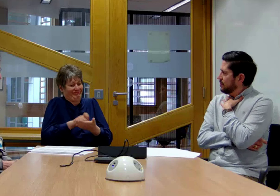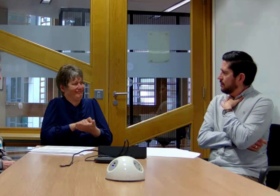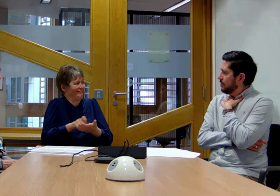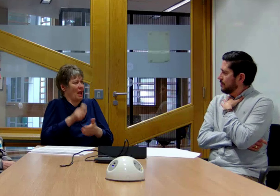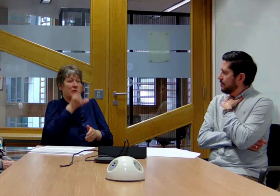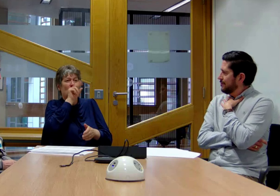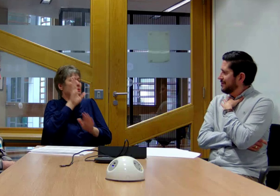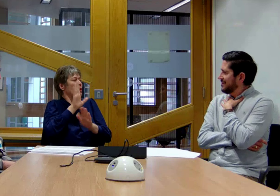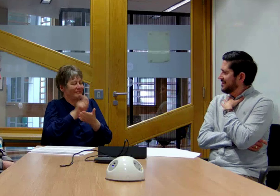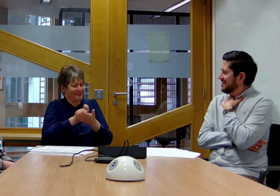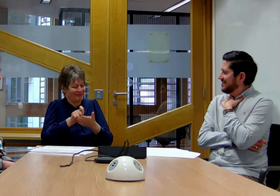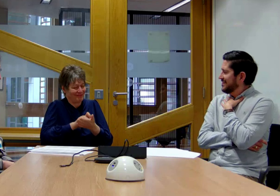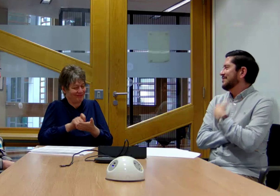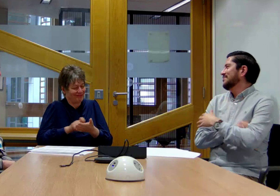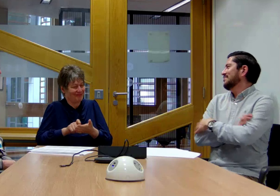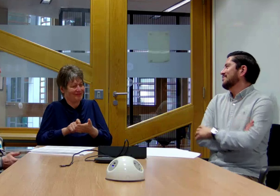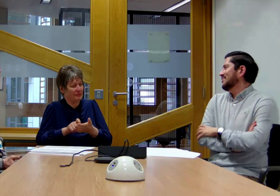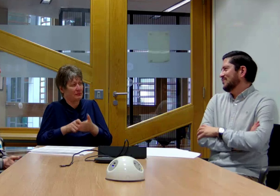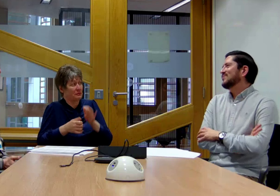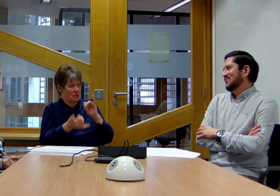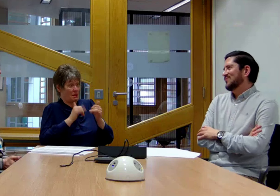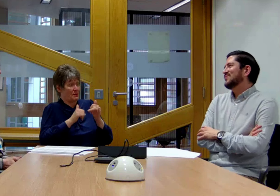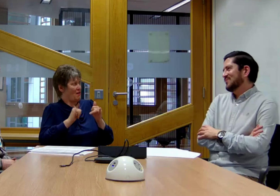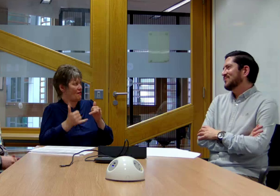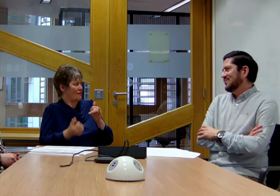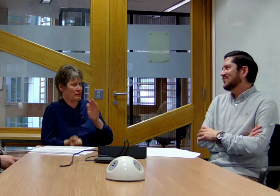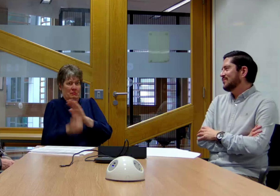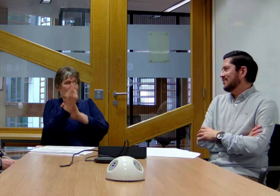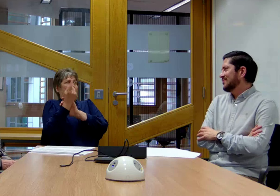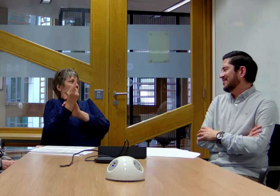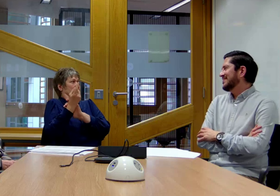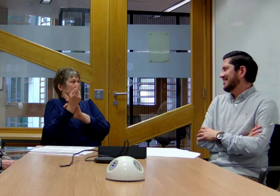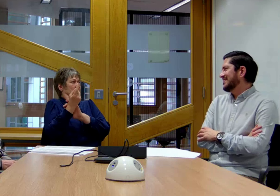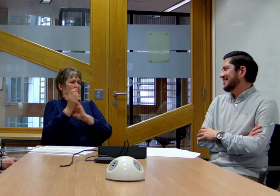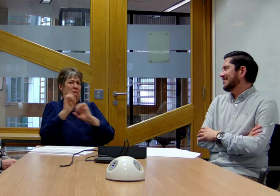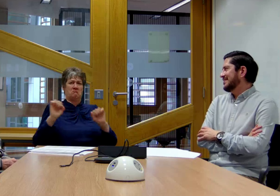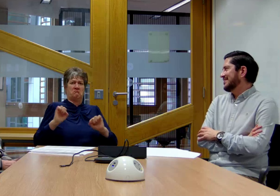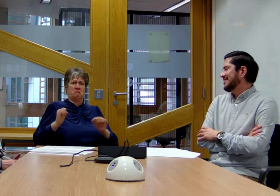translation rather than interpretation we re doing. But yes, sometimes if it's a new